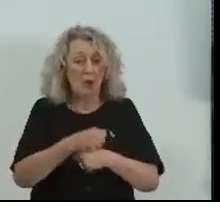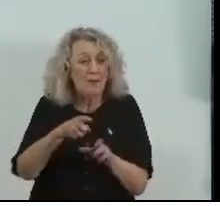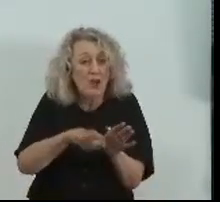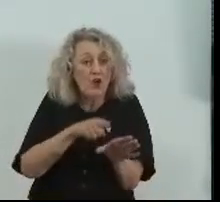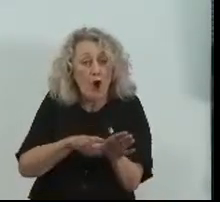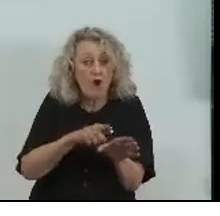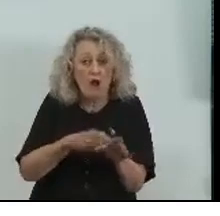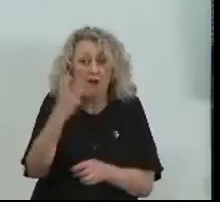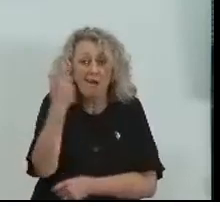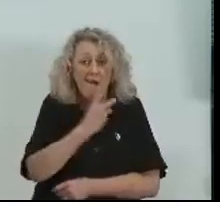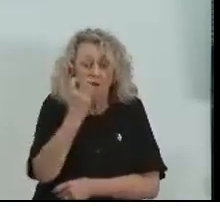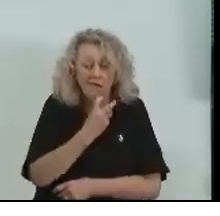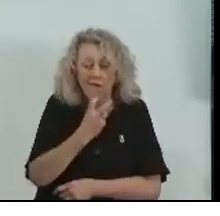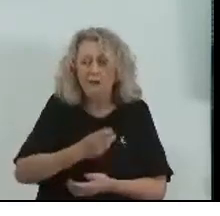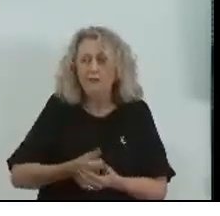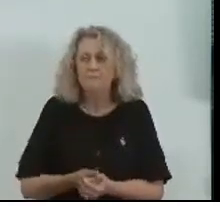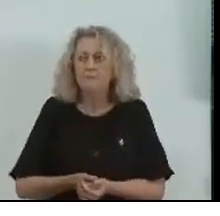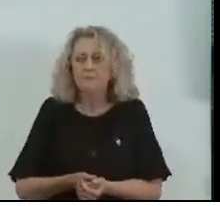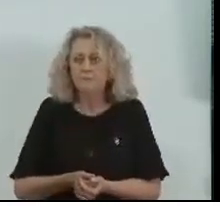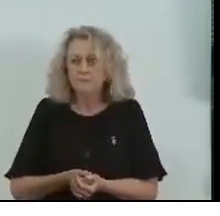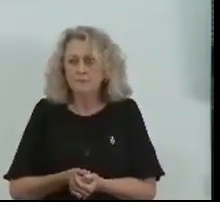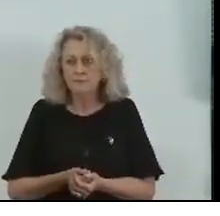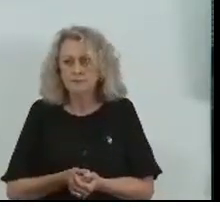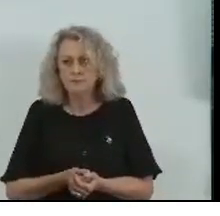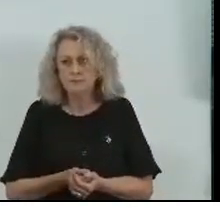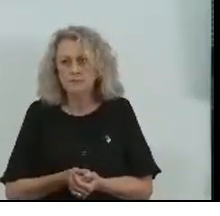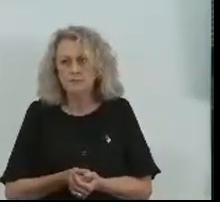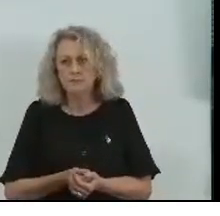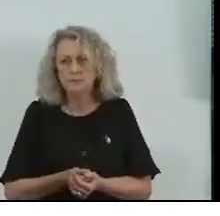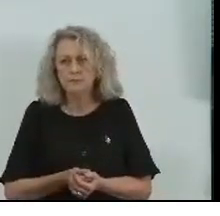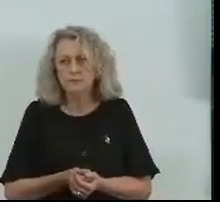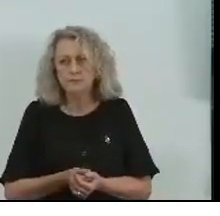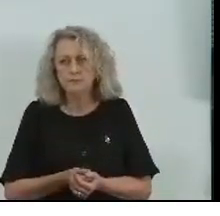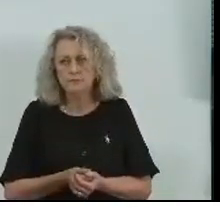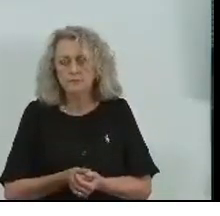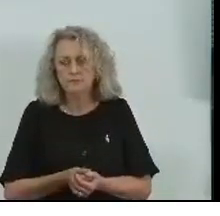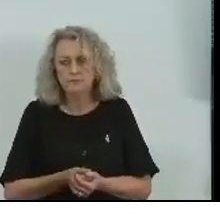A grandfather clock crashes to the floor. Other Paralympians battle the elements that